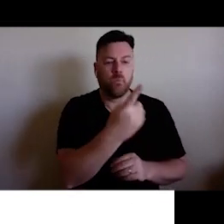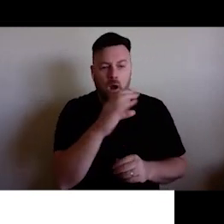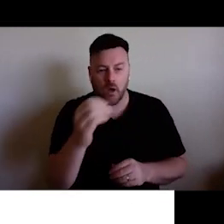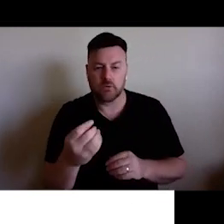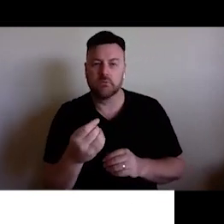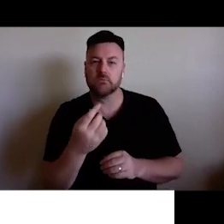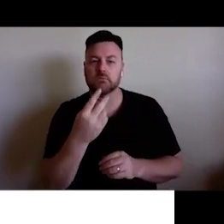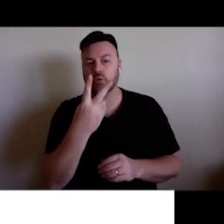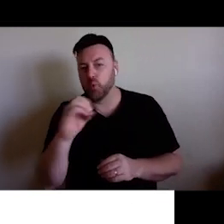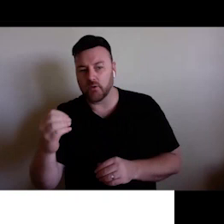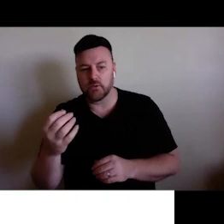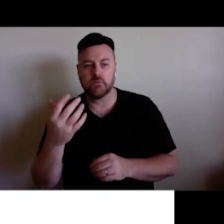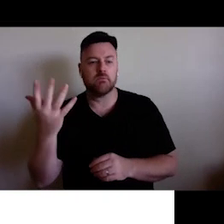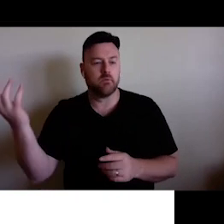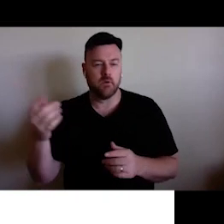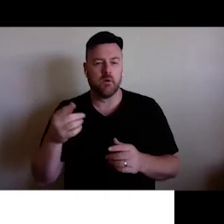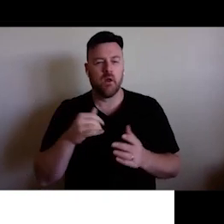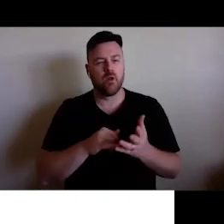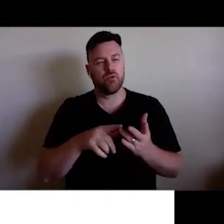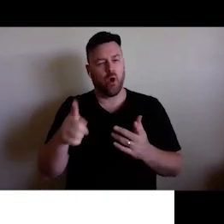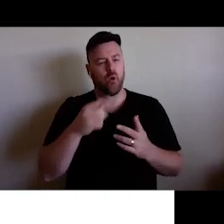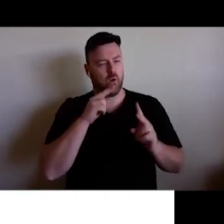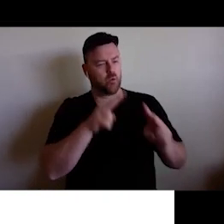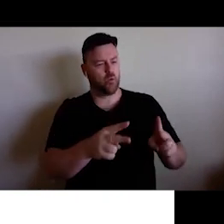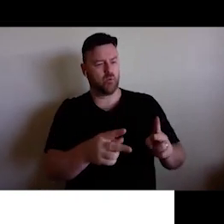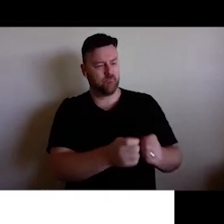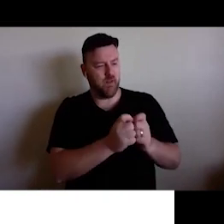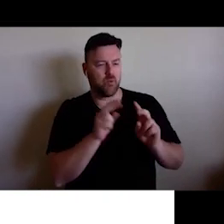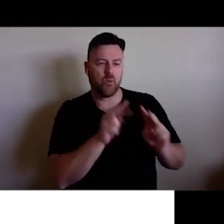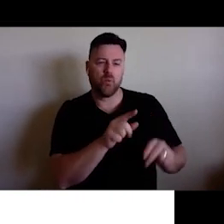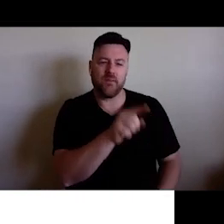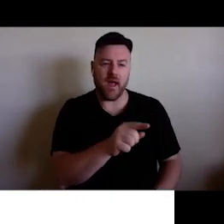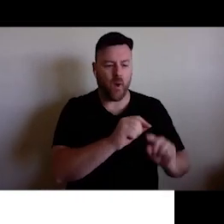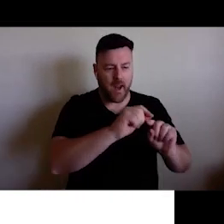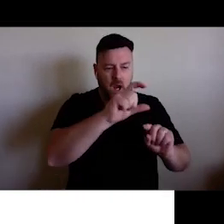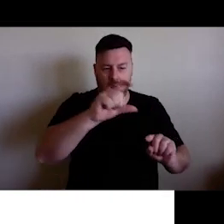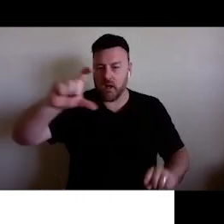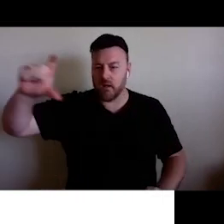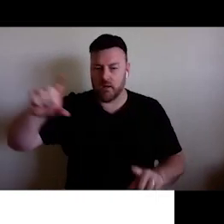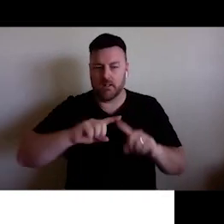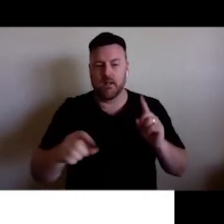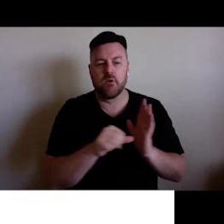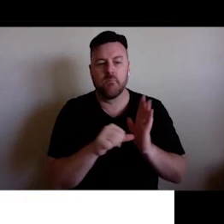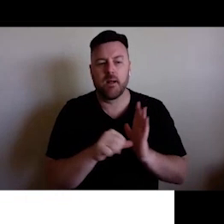the same thing about a lot of cultural organisations dash why do we sell one-size-fits-all memberships when the internet gives